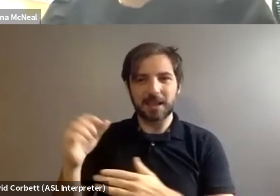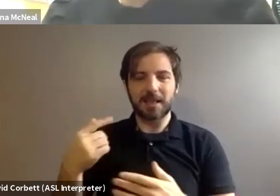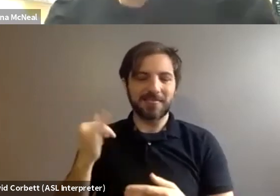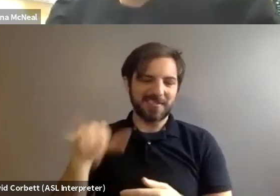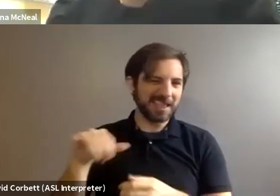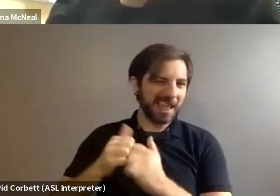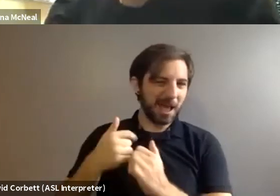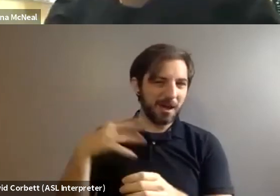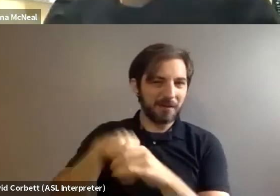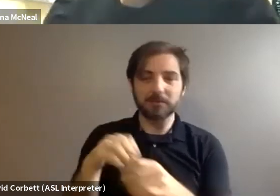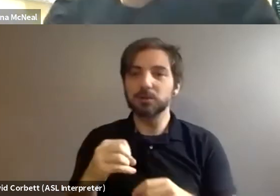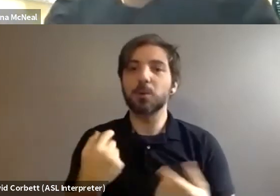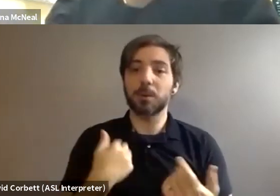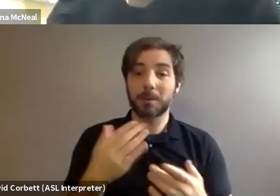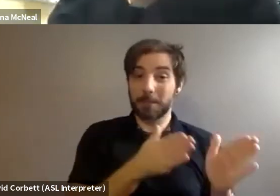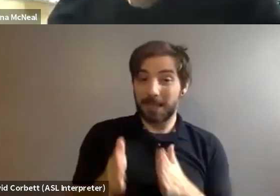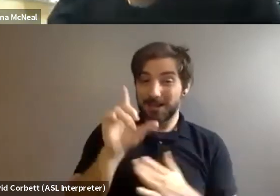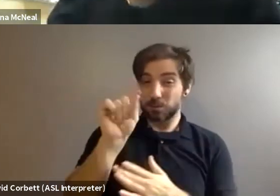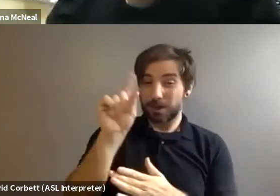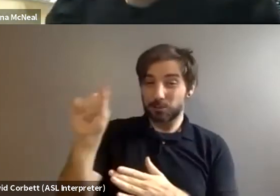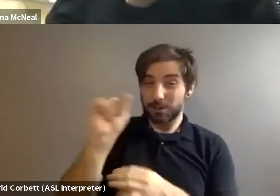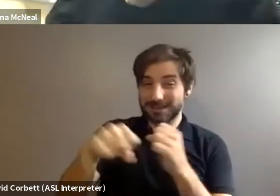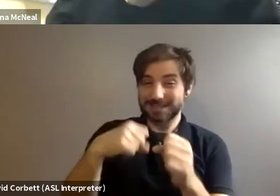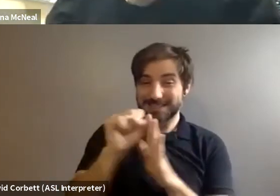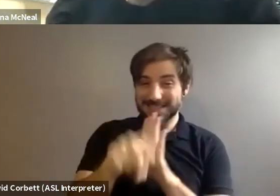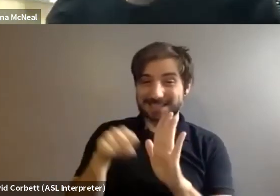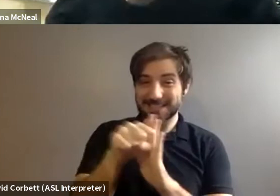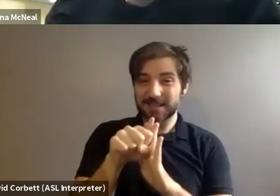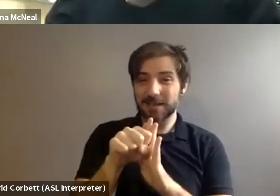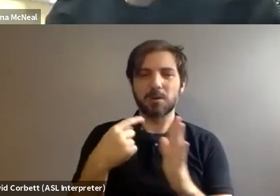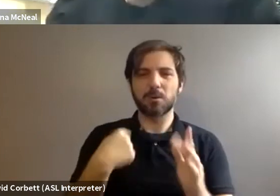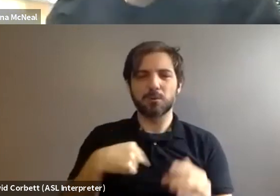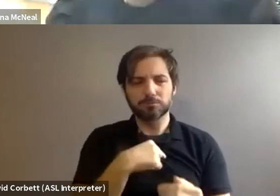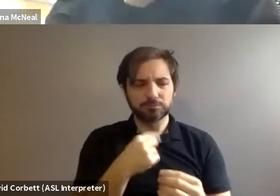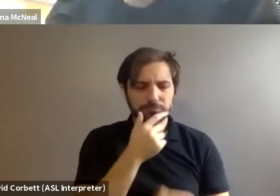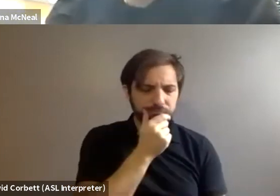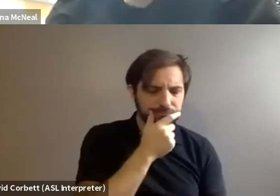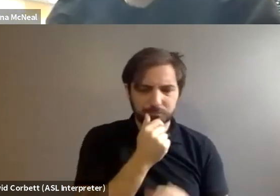2020 season we were both just thinking a lot about what we had heard at the acac meetings